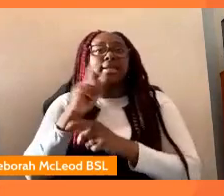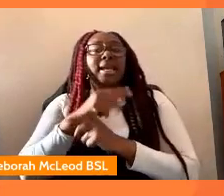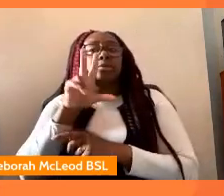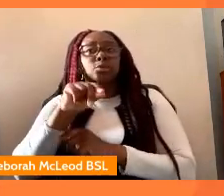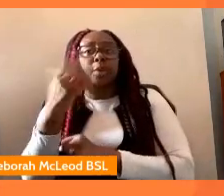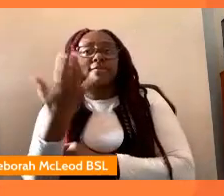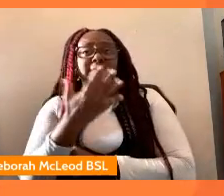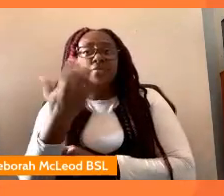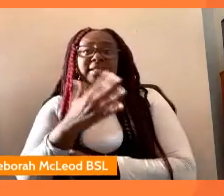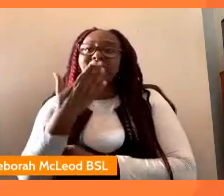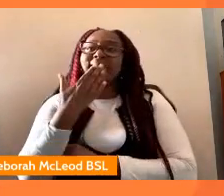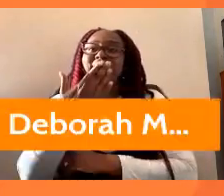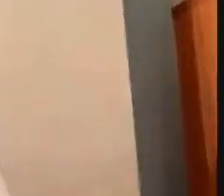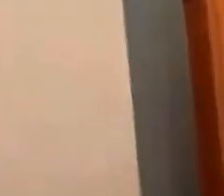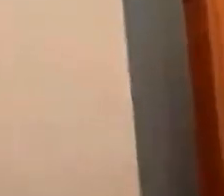Thank you all very much.